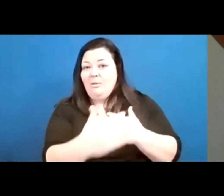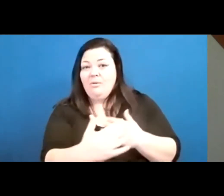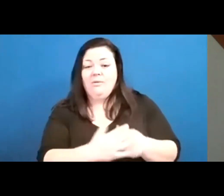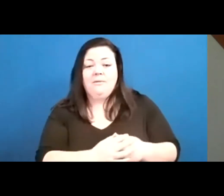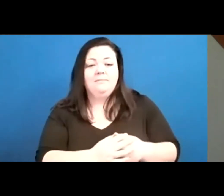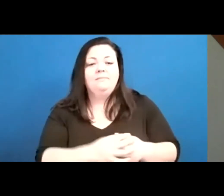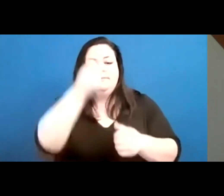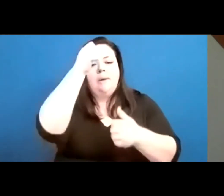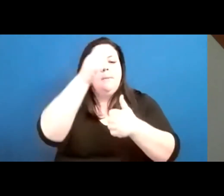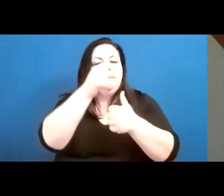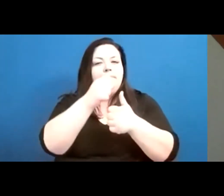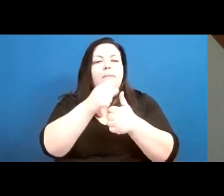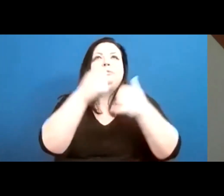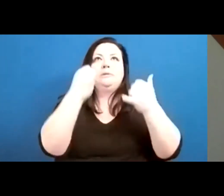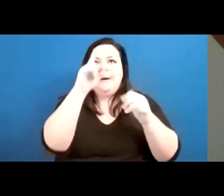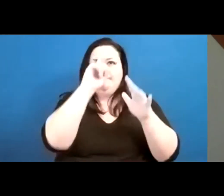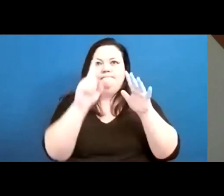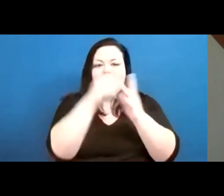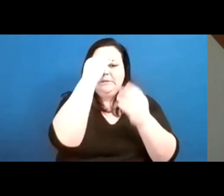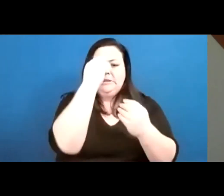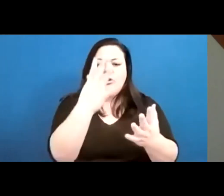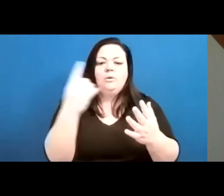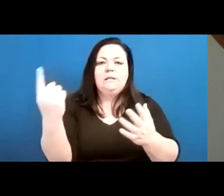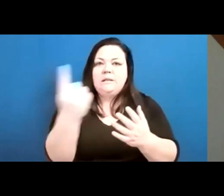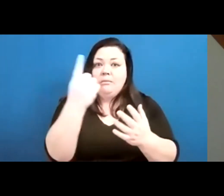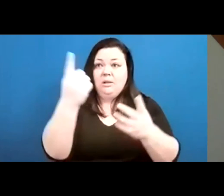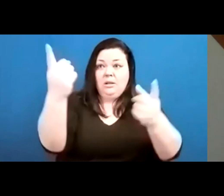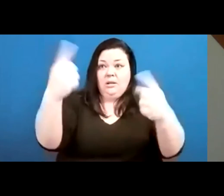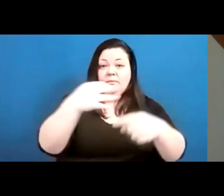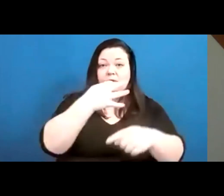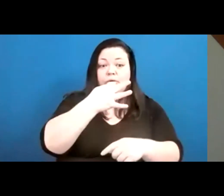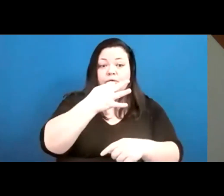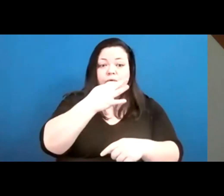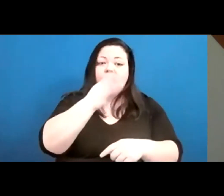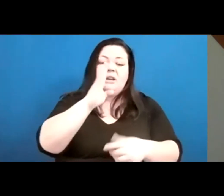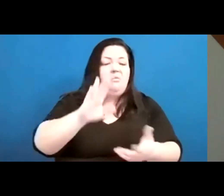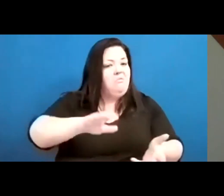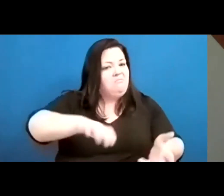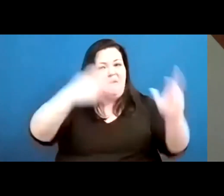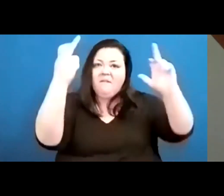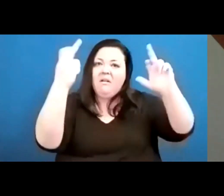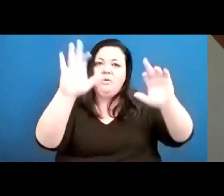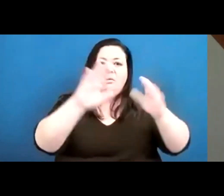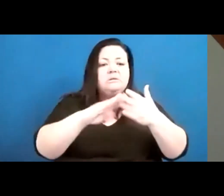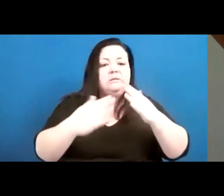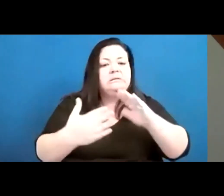what i came to tell you. something is coming./ it will fuck your city, fuse horse to chariot,/